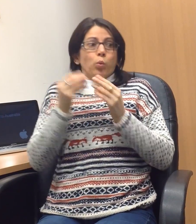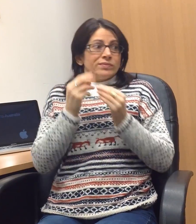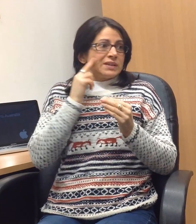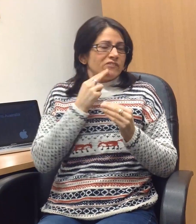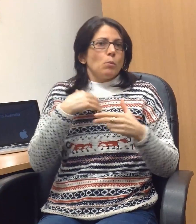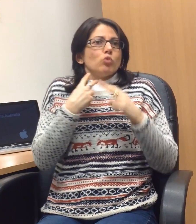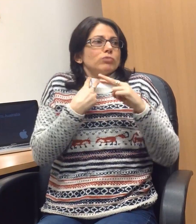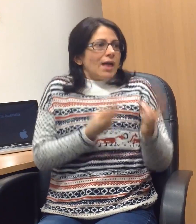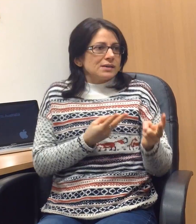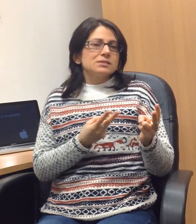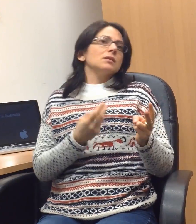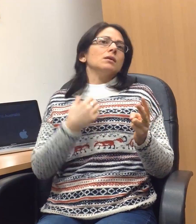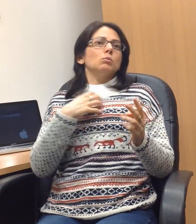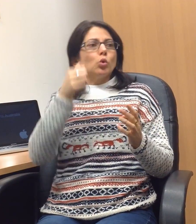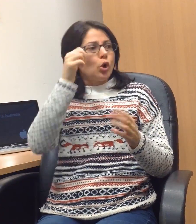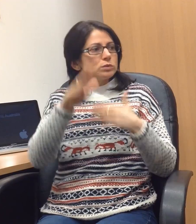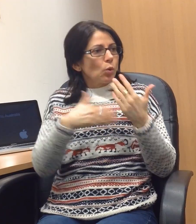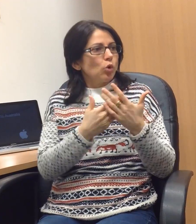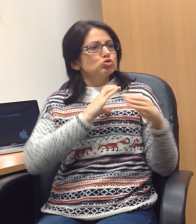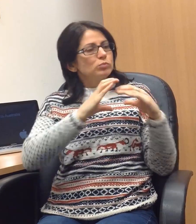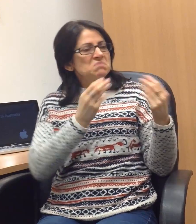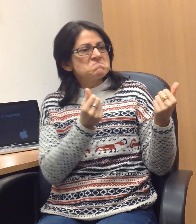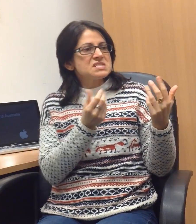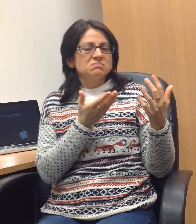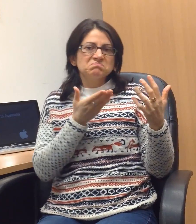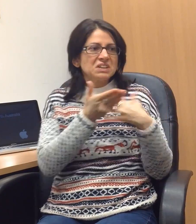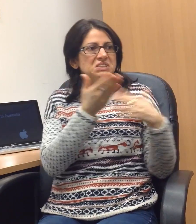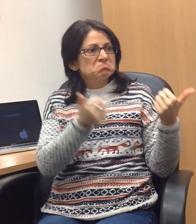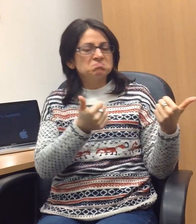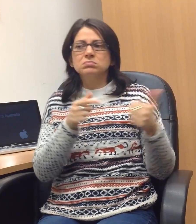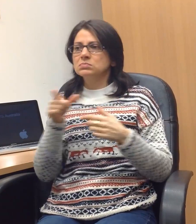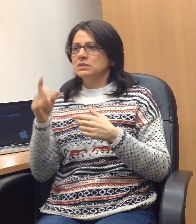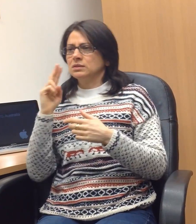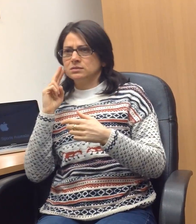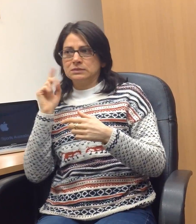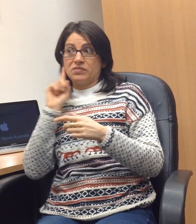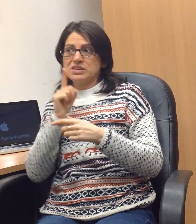With deaf people in sport, it is much more relaxing we know what's going on we can communicate much more easily.